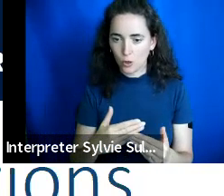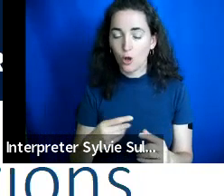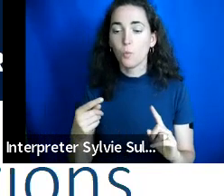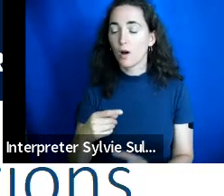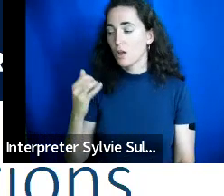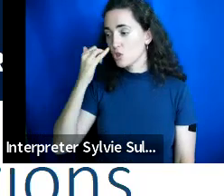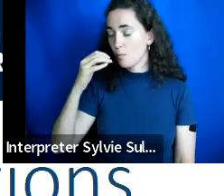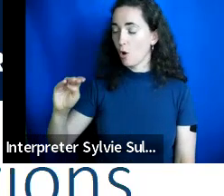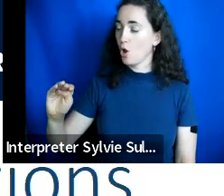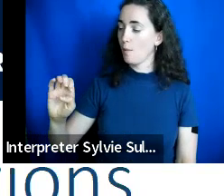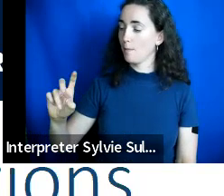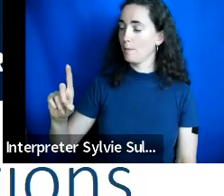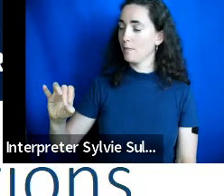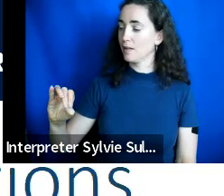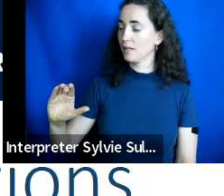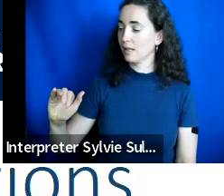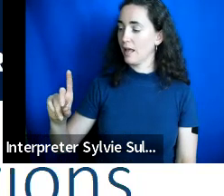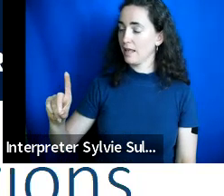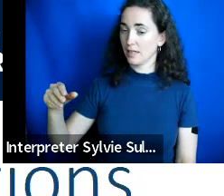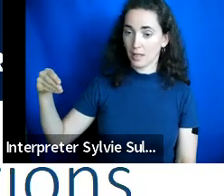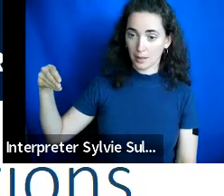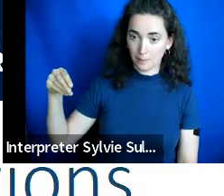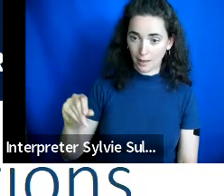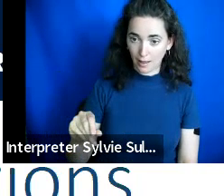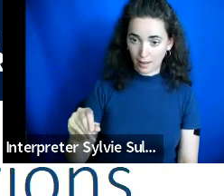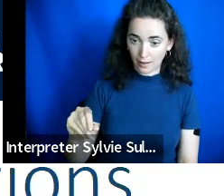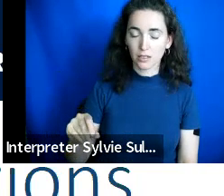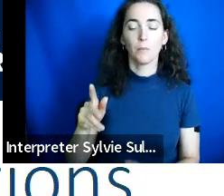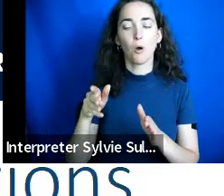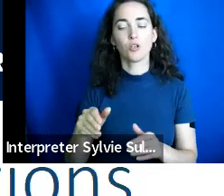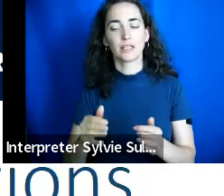If Medicaid is the payer of that nursing home stay, they can request a community.